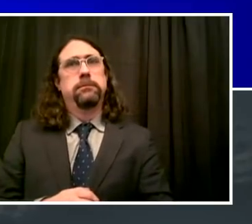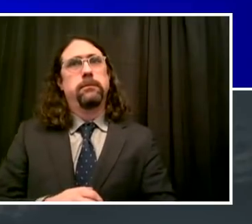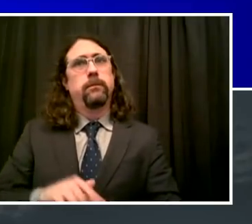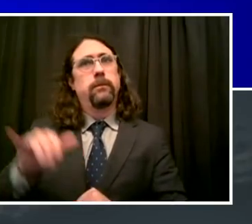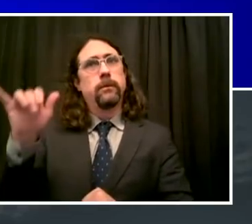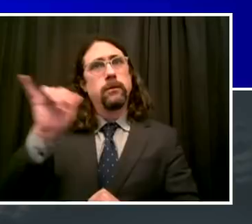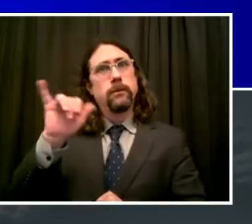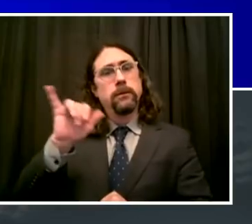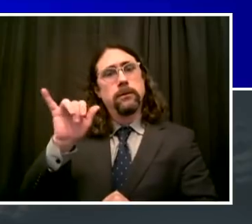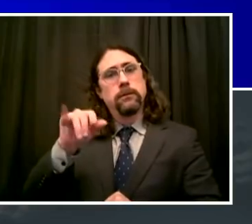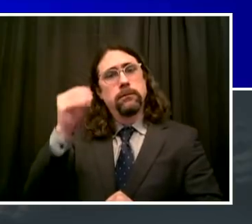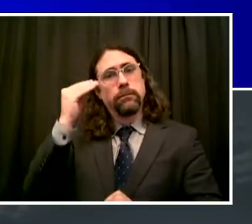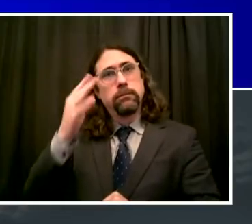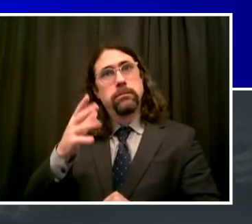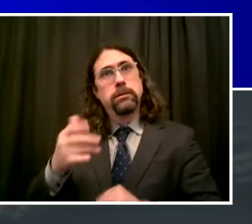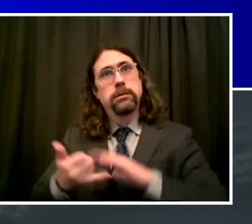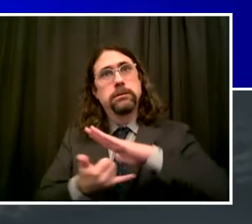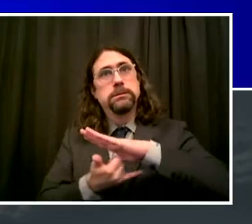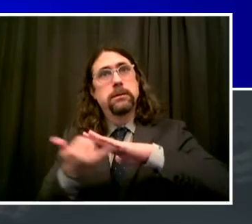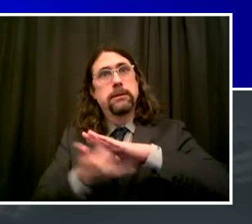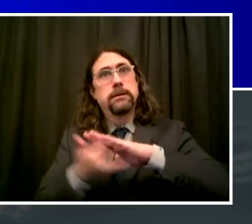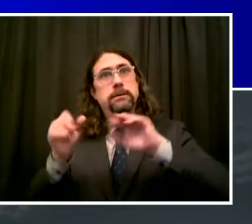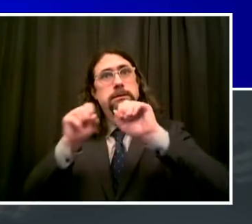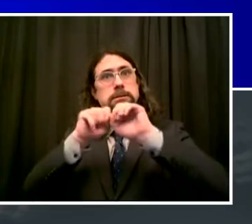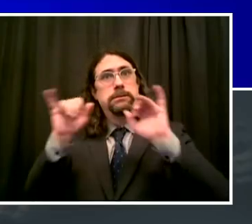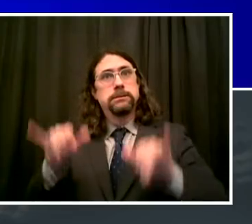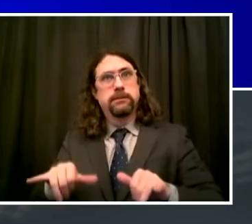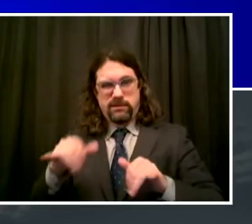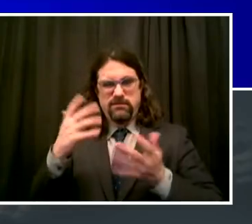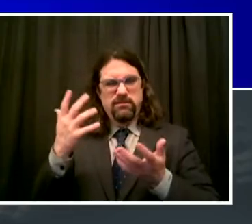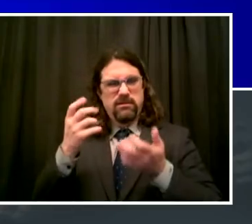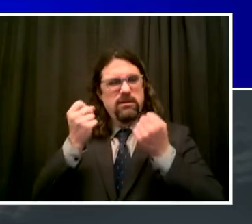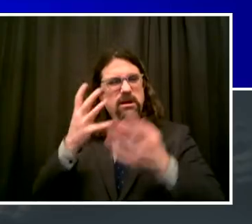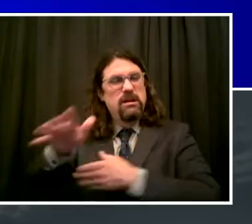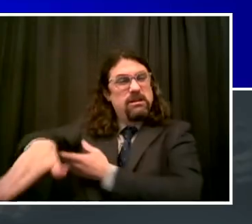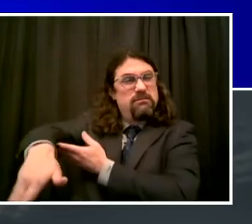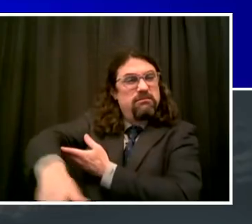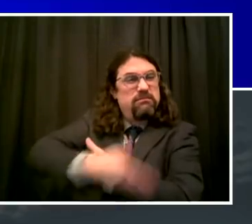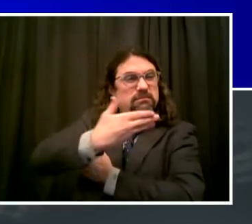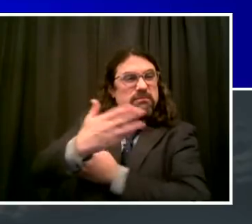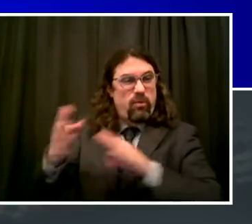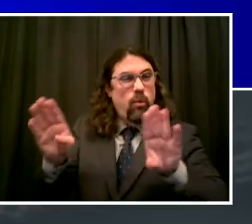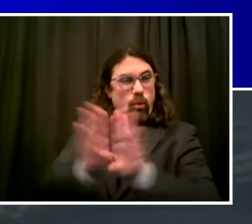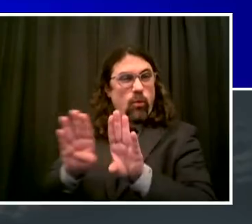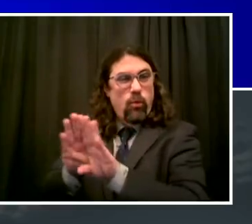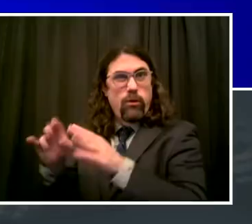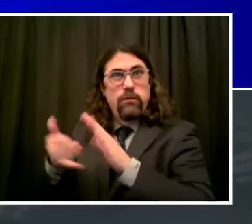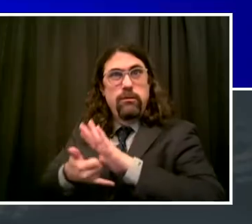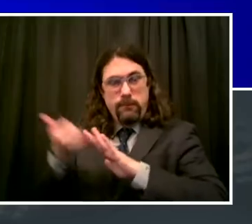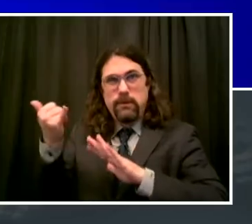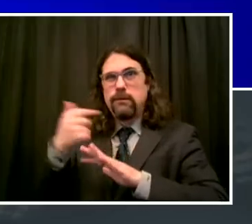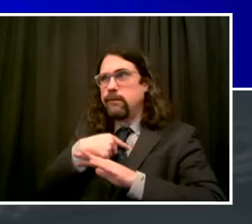W HOHE AVBEEN IN THE SUBWAYS. AND I KEEP LTELING YOU SOMETHING HISIS